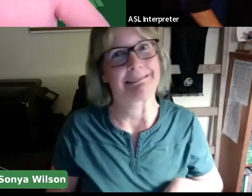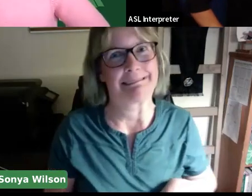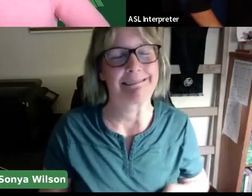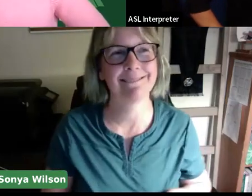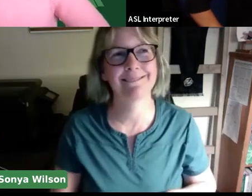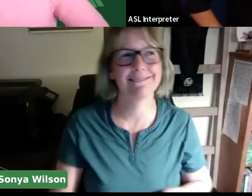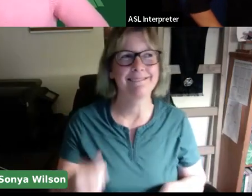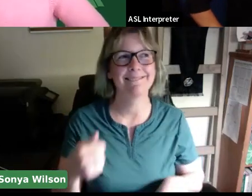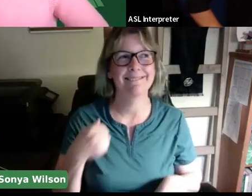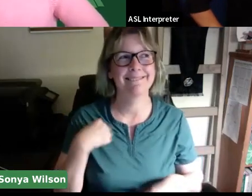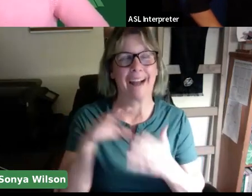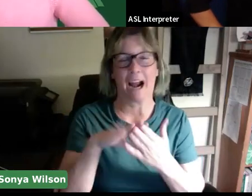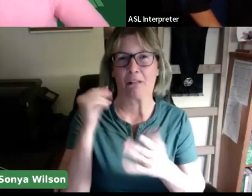started. Oh, it was a lot.